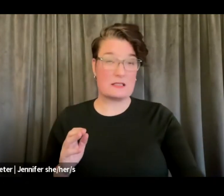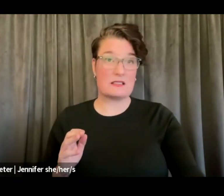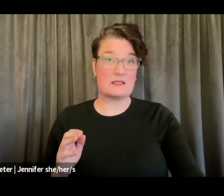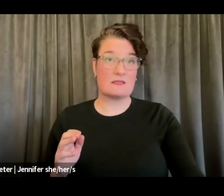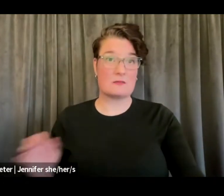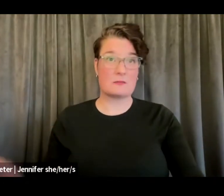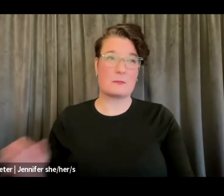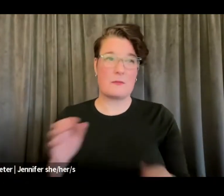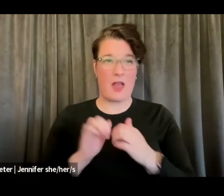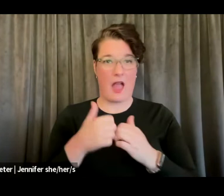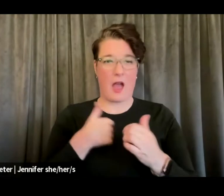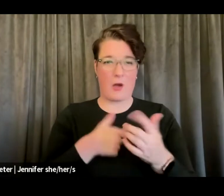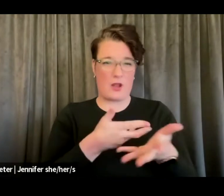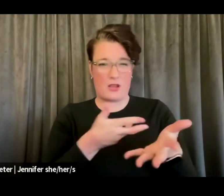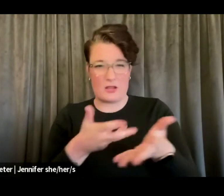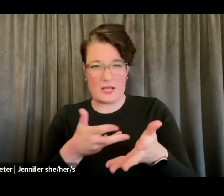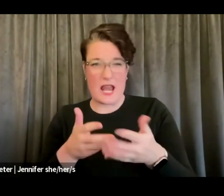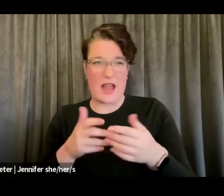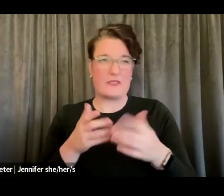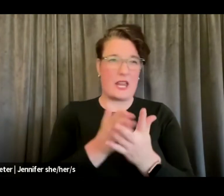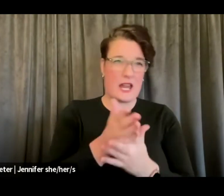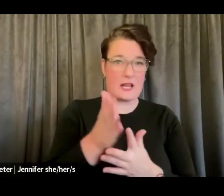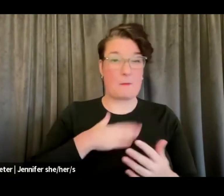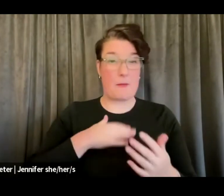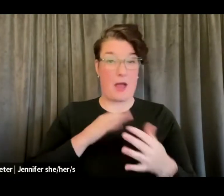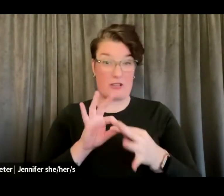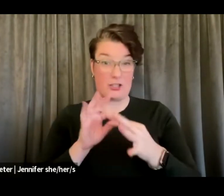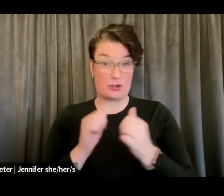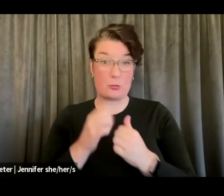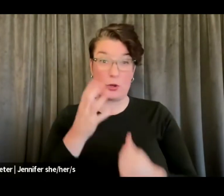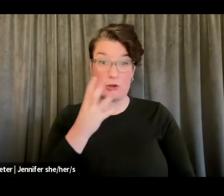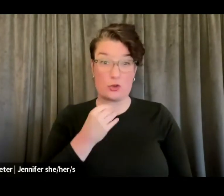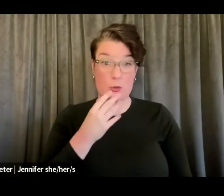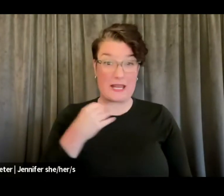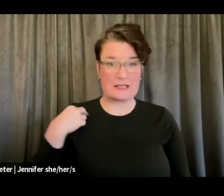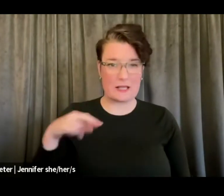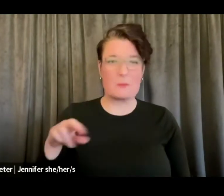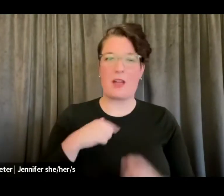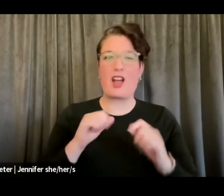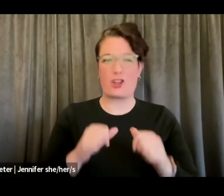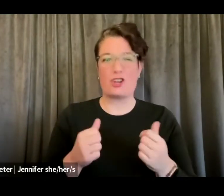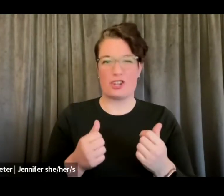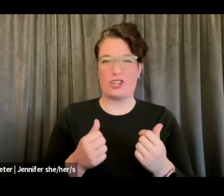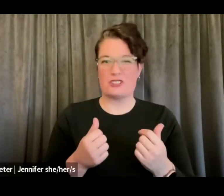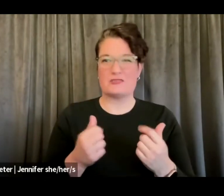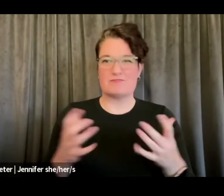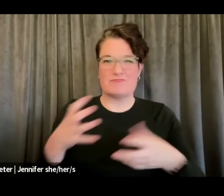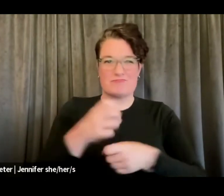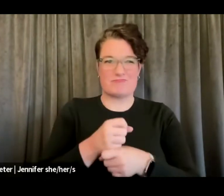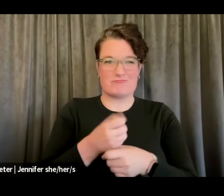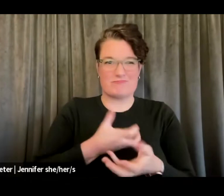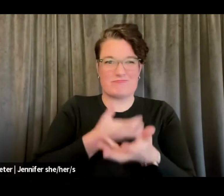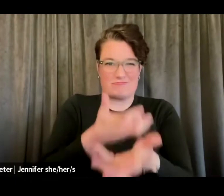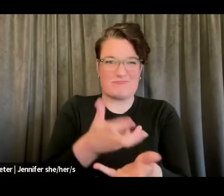understanding my relationship to Judaism. I was able to share in this offering, which I feel honored